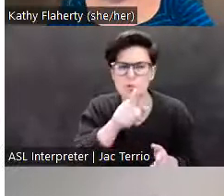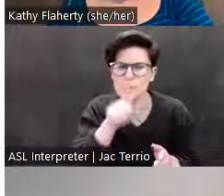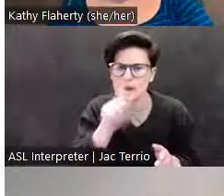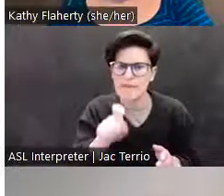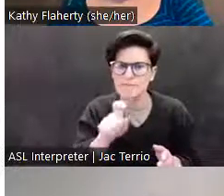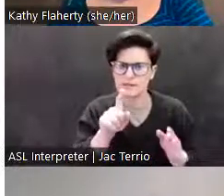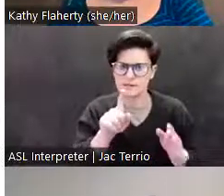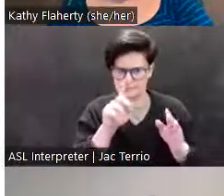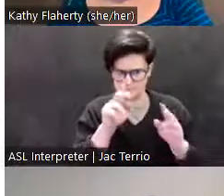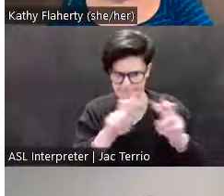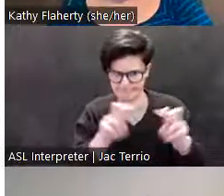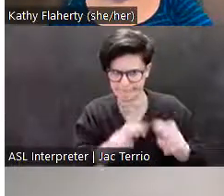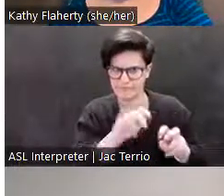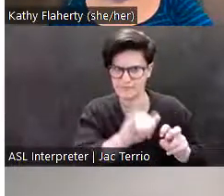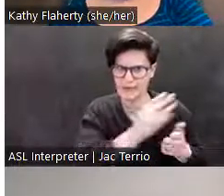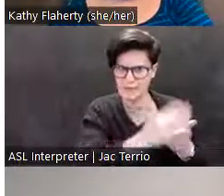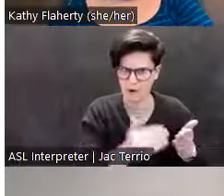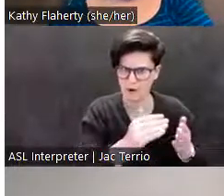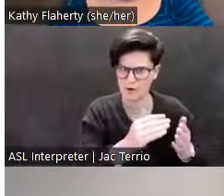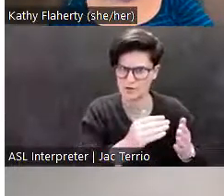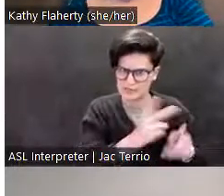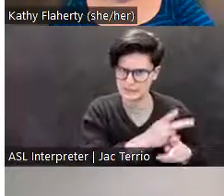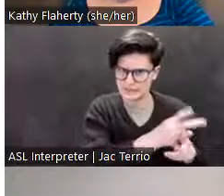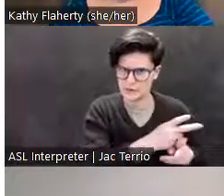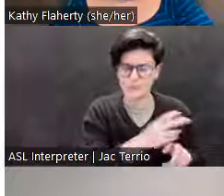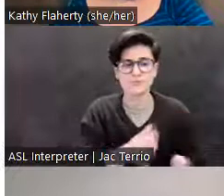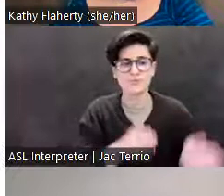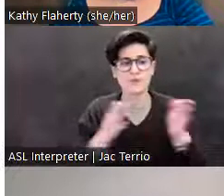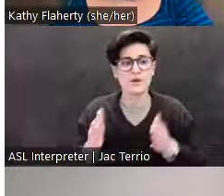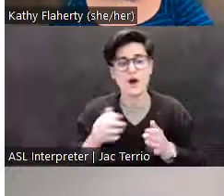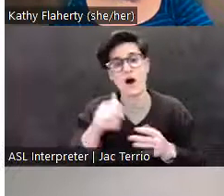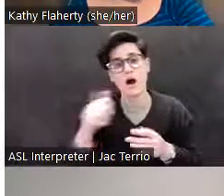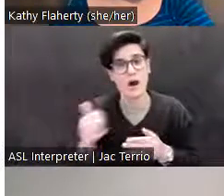15:27:46 The other thing that is important to understand about the reasonable accommodation